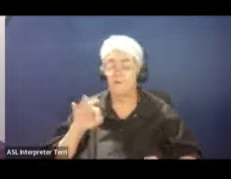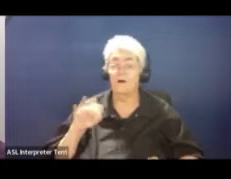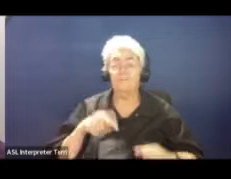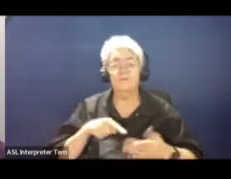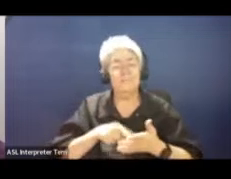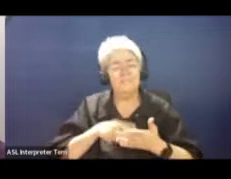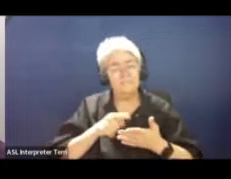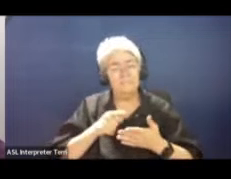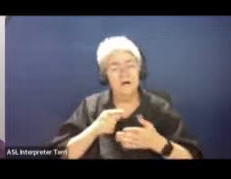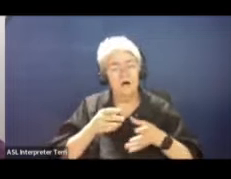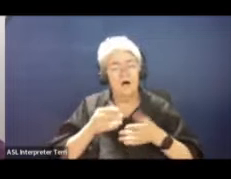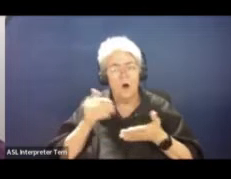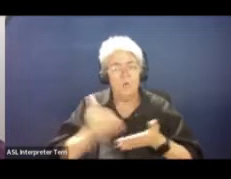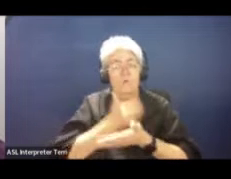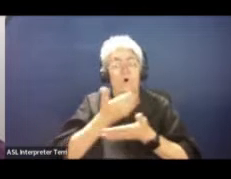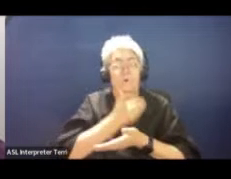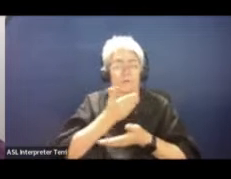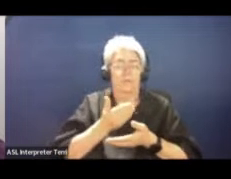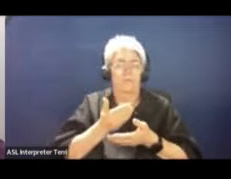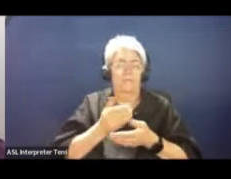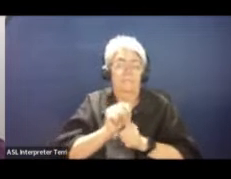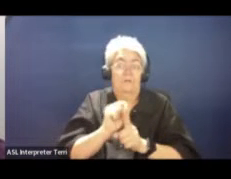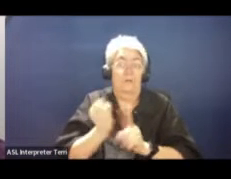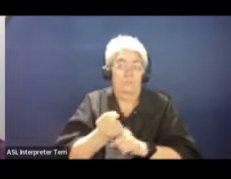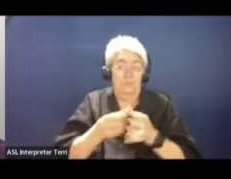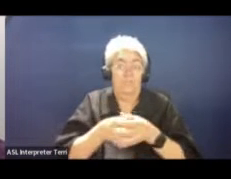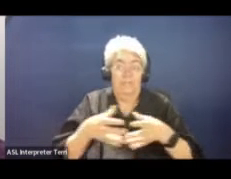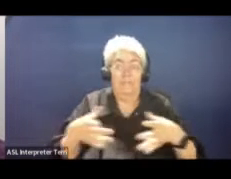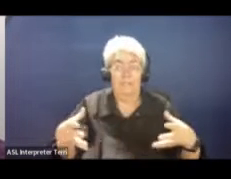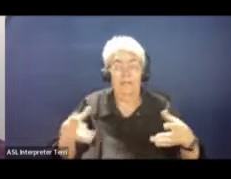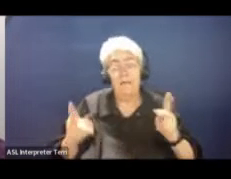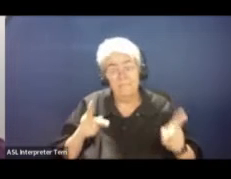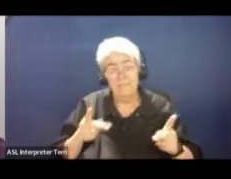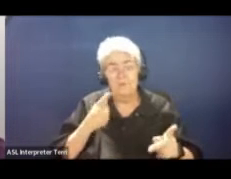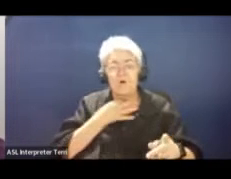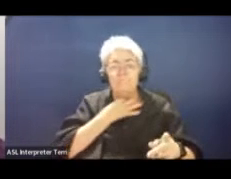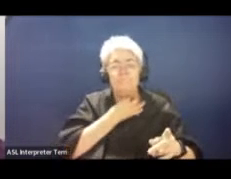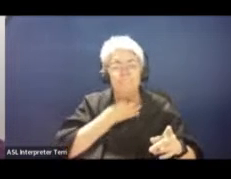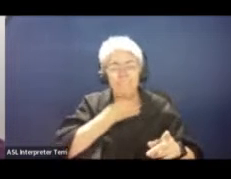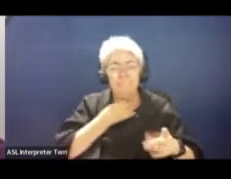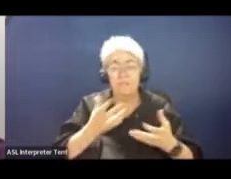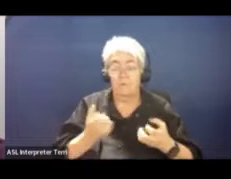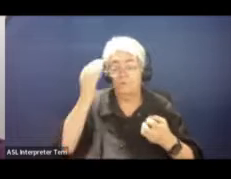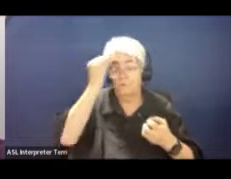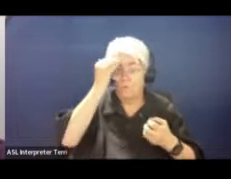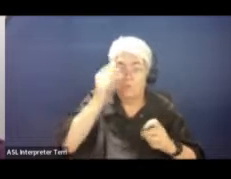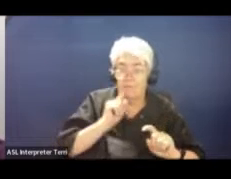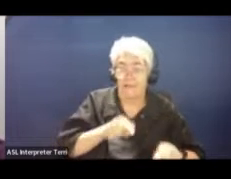and being able to know that people are going to have questions, especially if this is their first time ever being